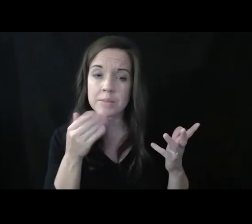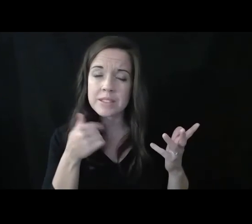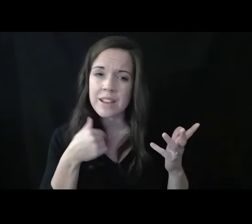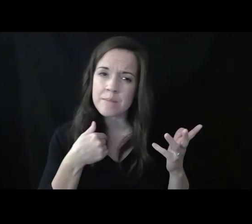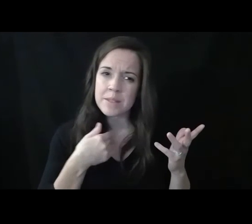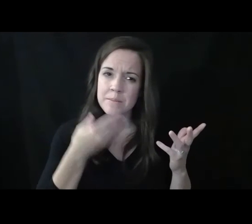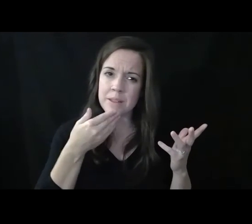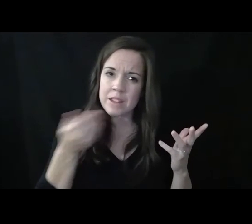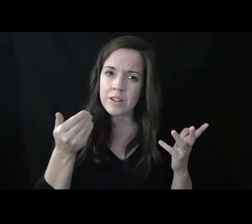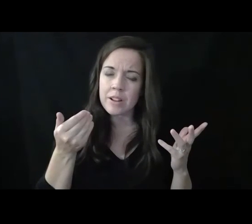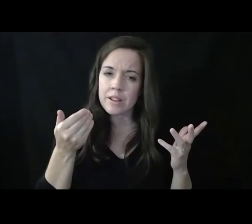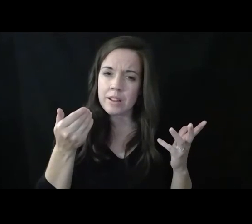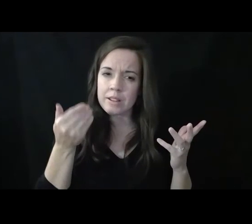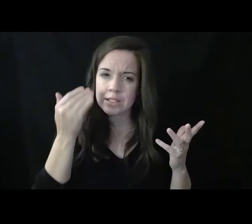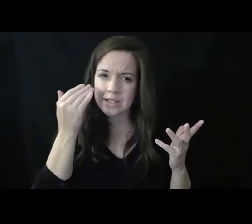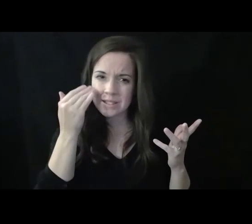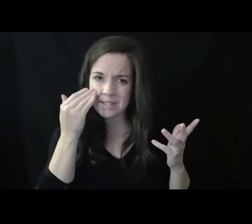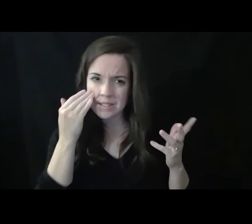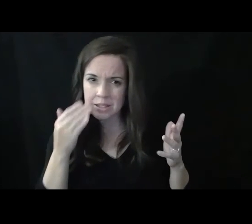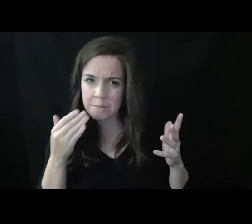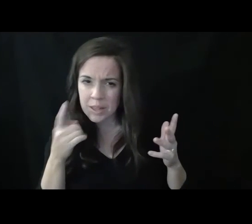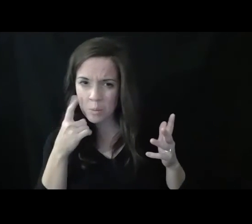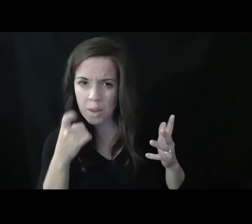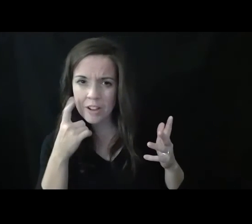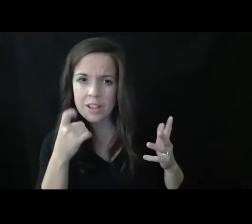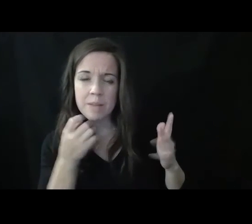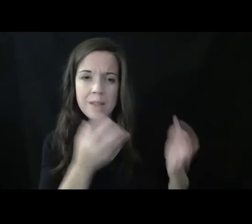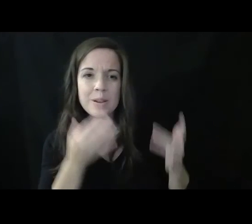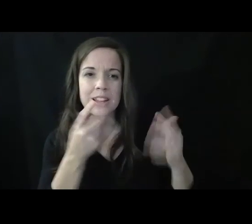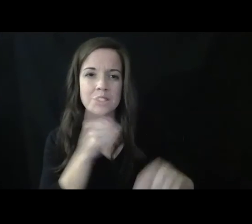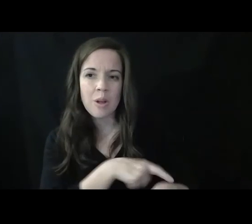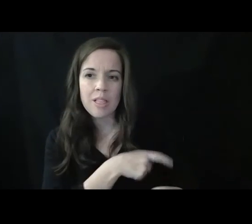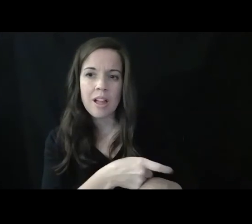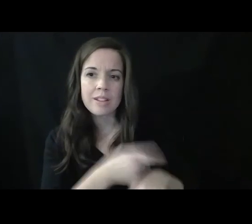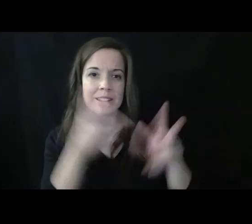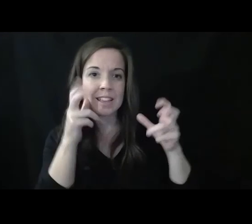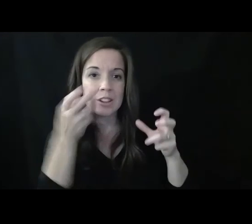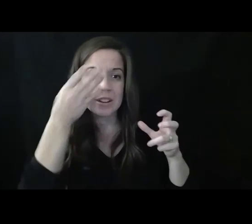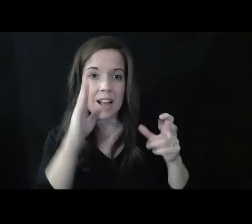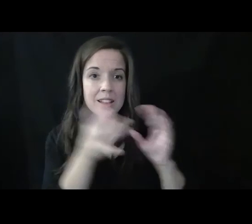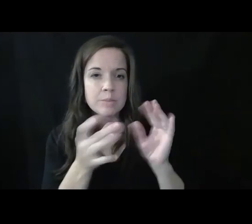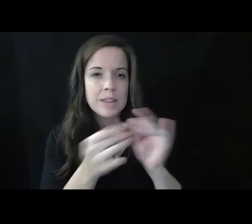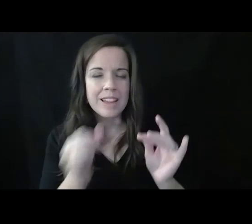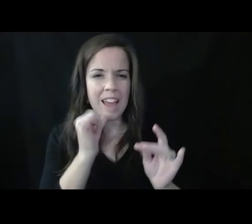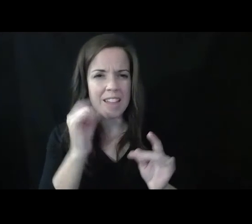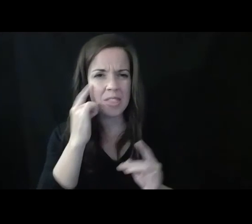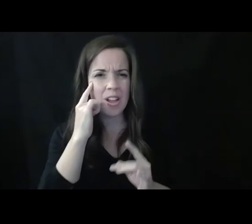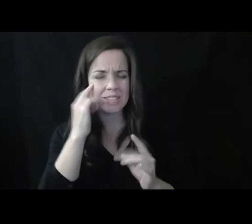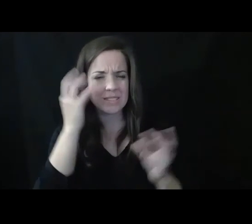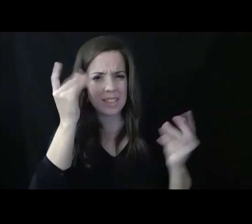to be wary, but I’d been waiting so long to hear God speak—I hadn’t thought to think of what he might tell me.